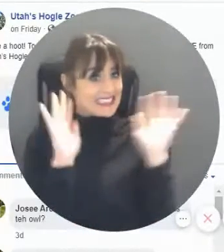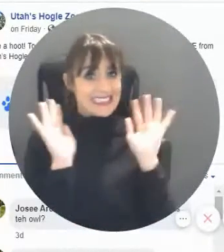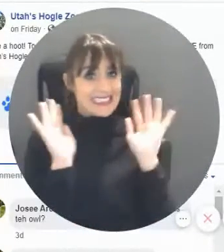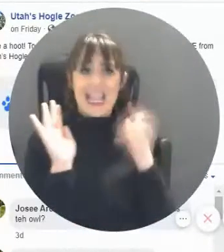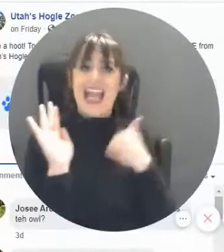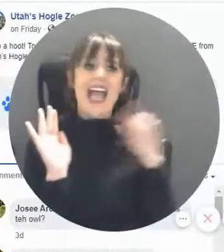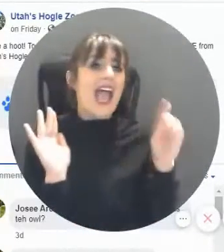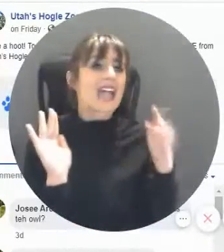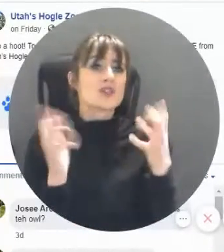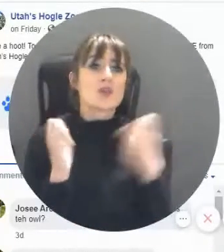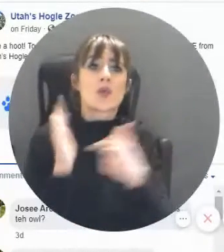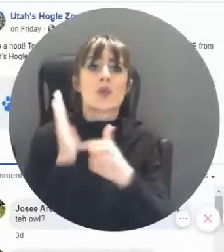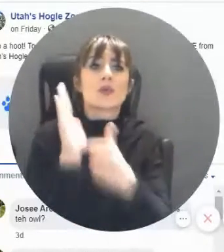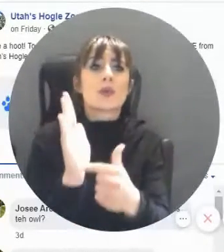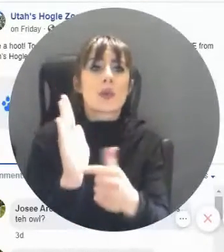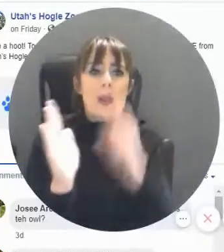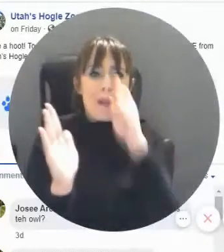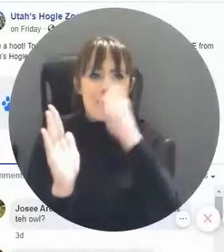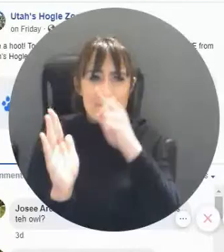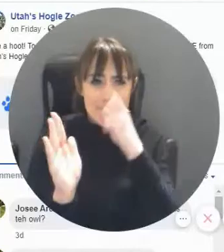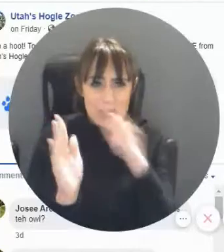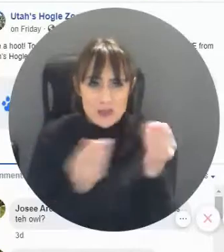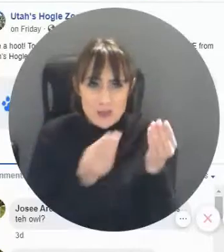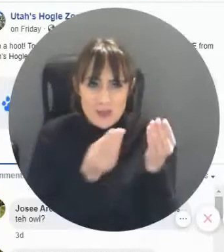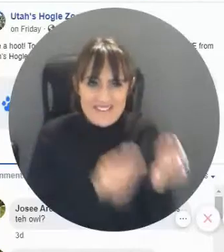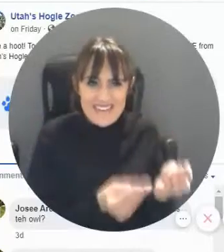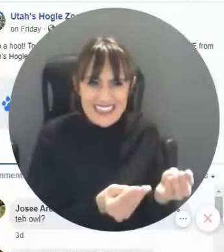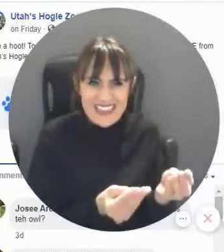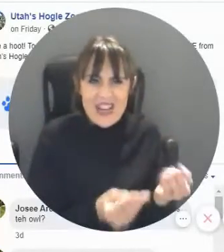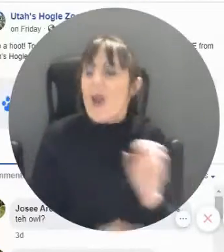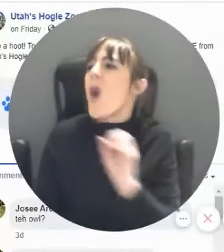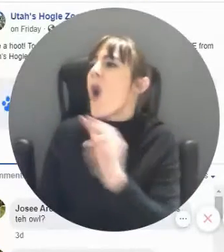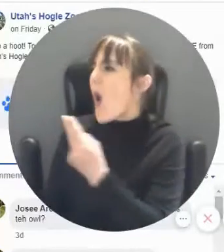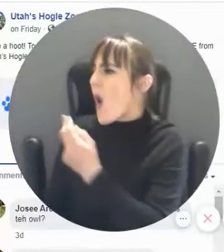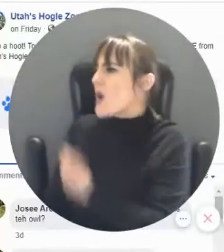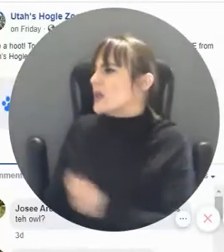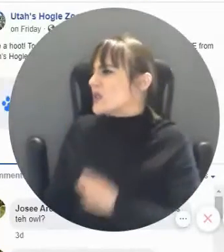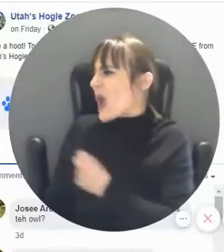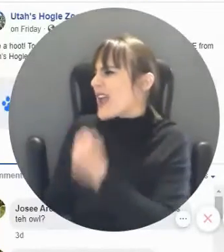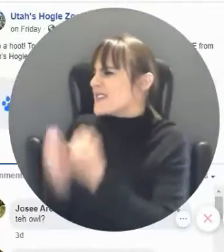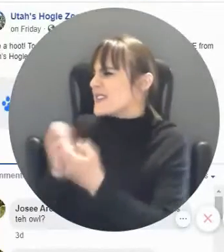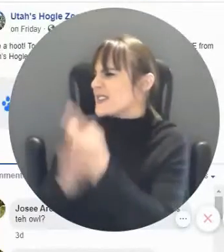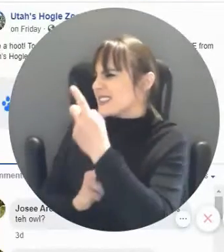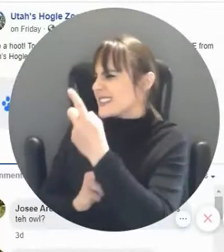Autumn: That's why I wanted to give you a look at what they eat here. Brad: Sorry, gang. Brad: That's what they feed them.